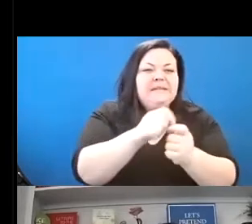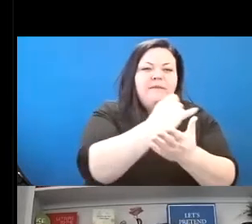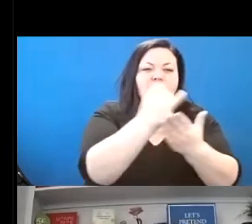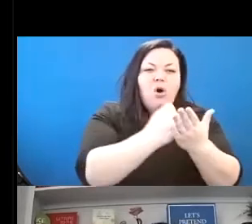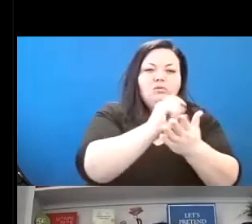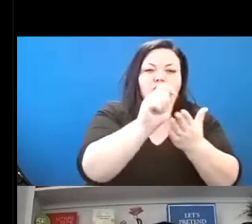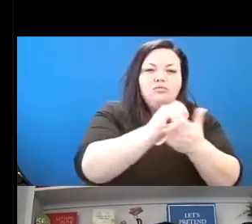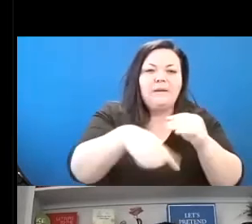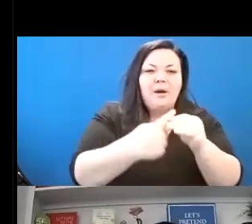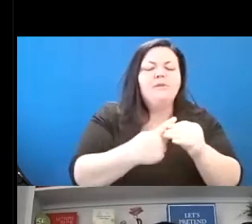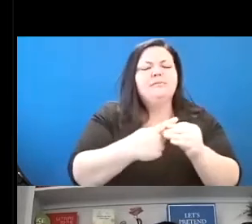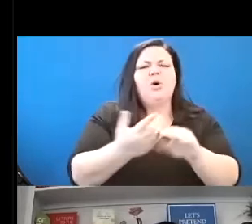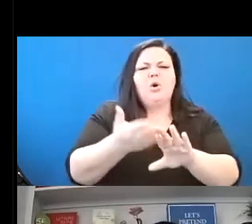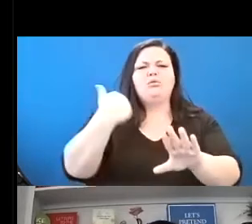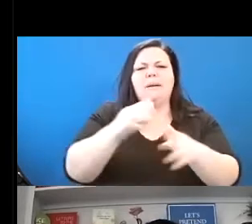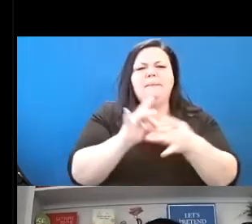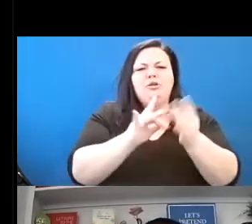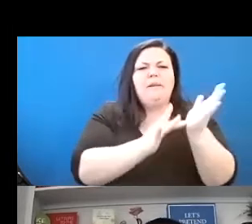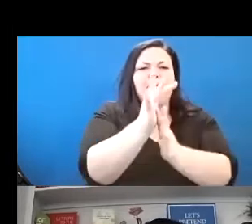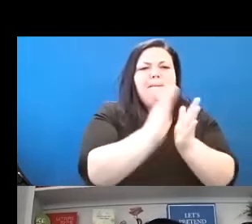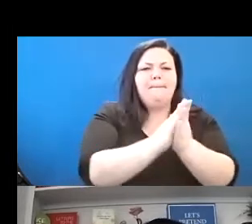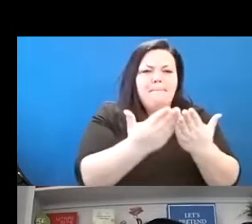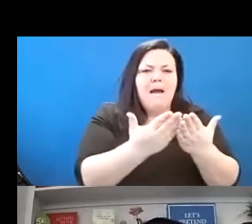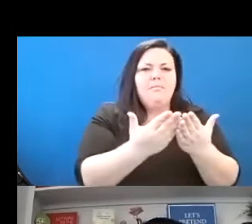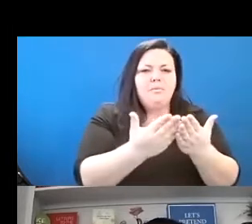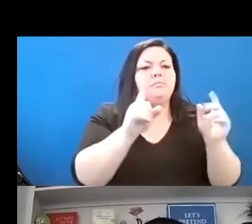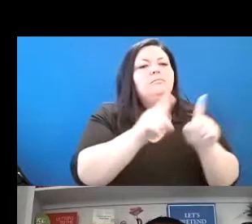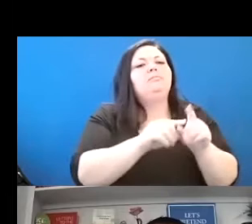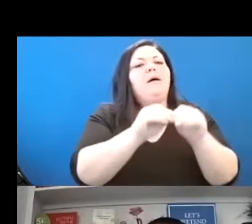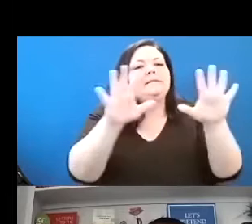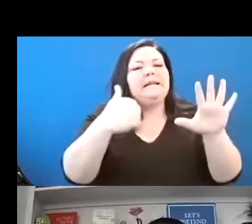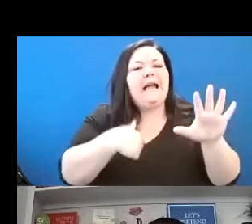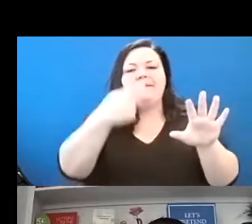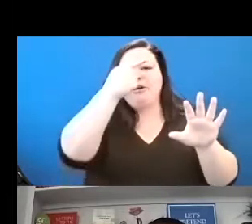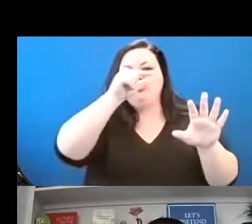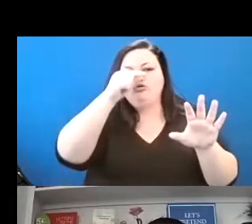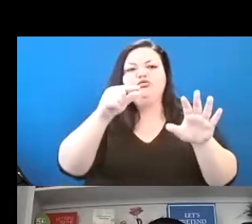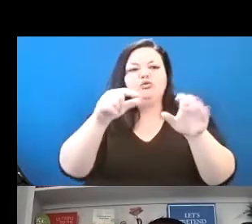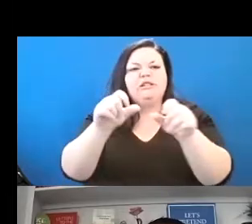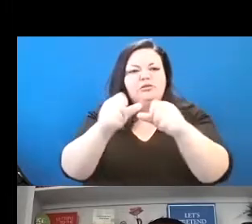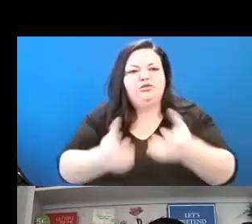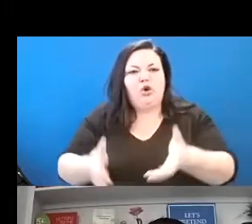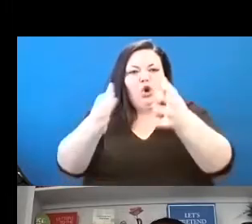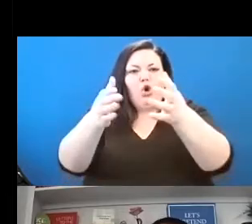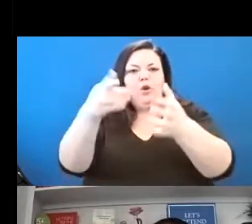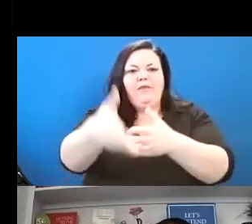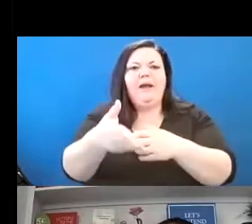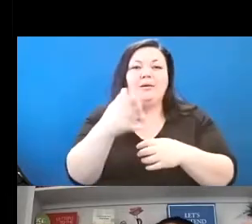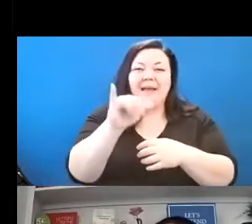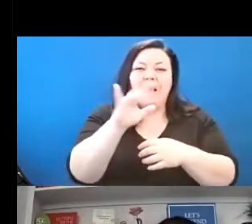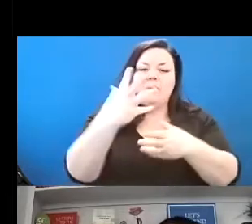bible earlier obviously we have a grecian here and this comes to play in our discussion of high art